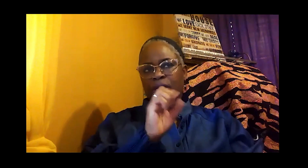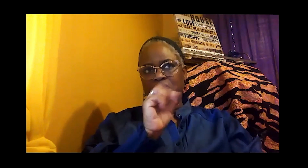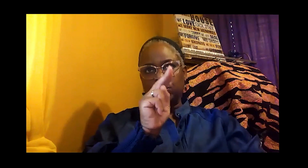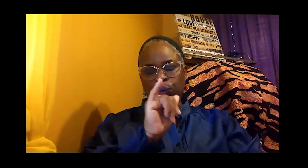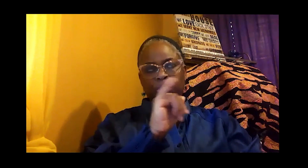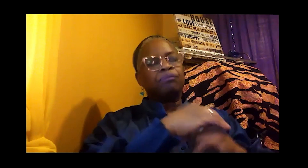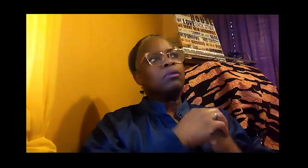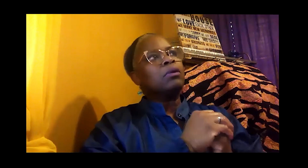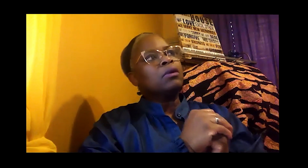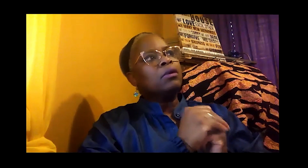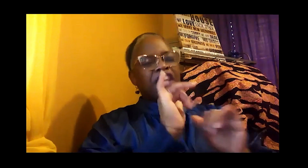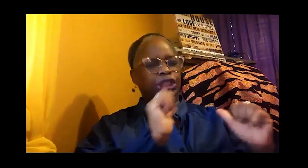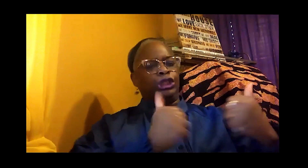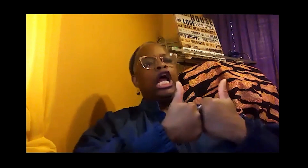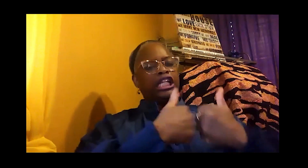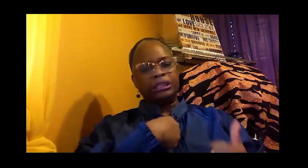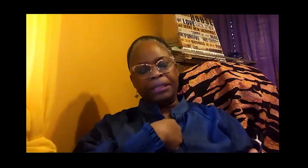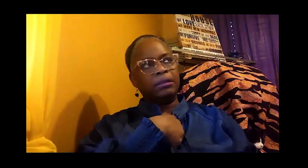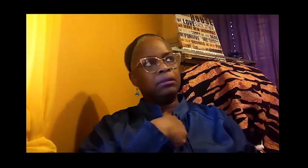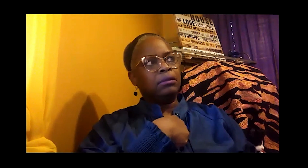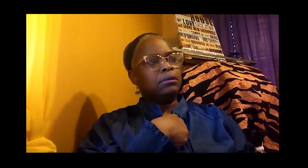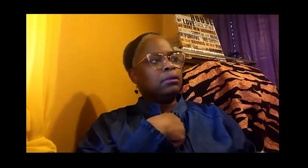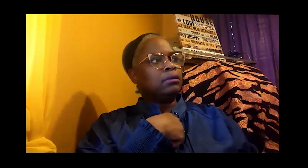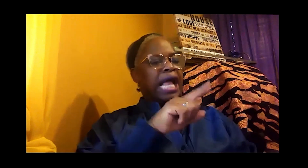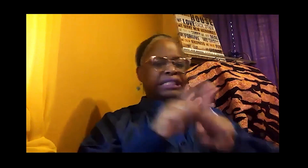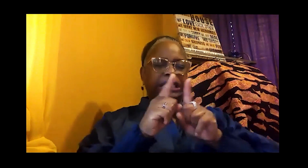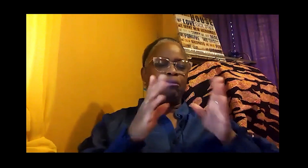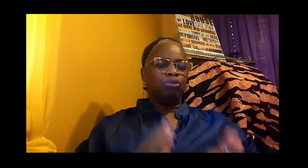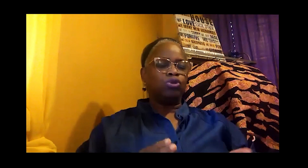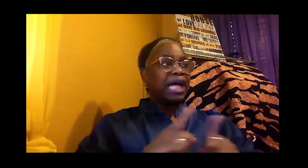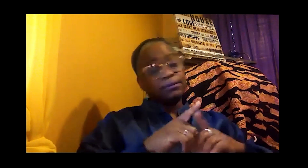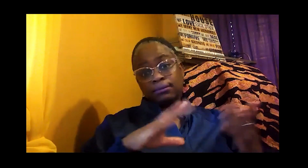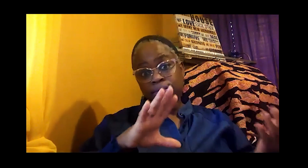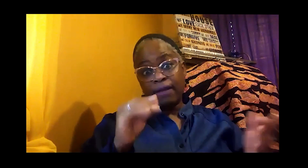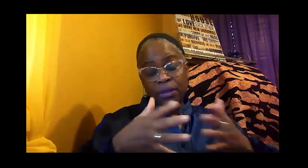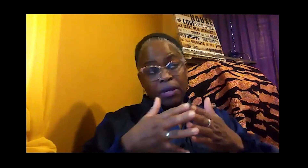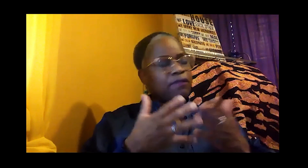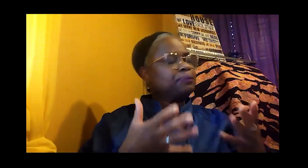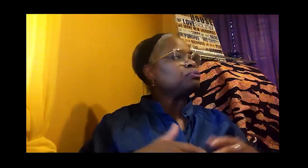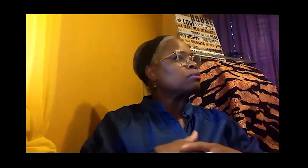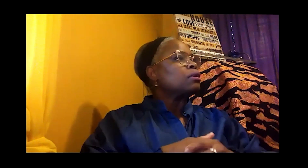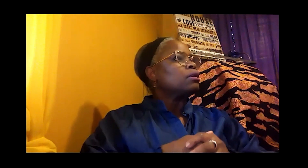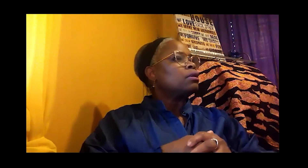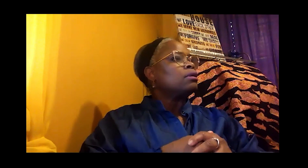a different perception of how my life was after graduating from the State University of New York